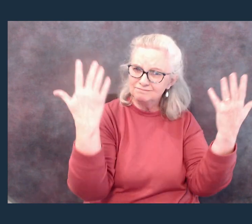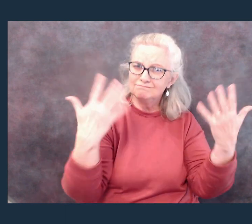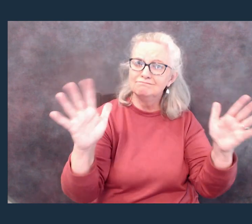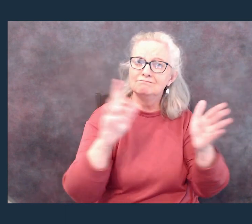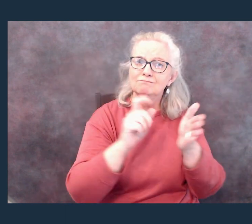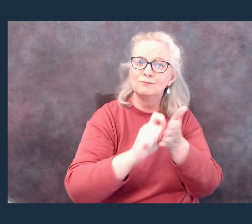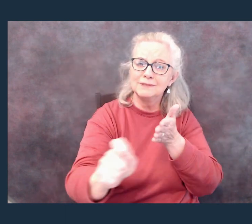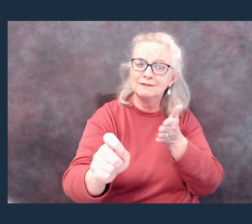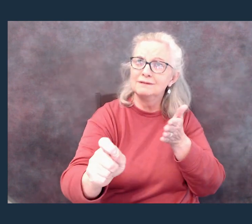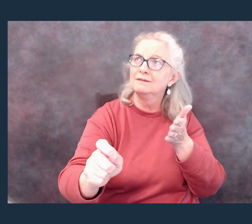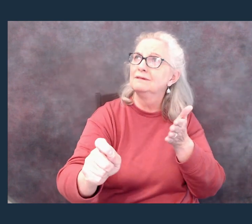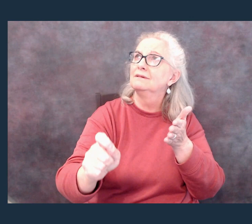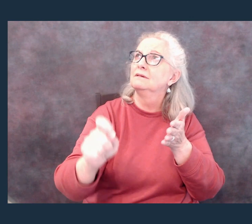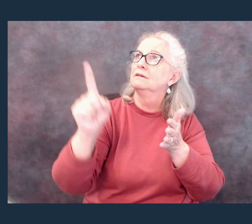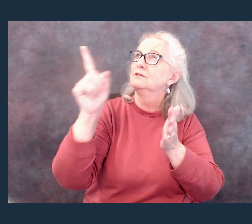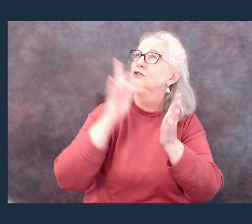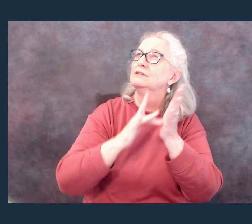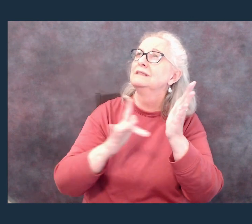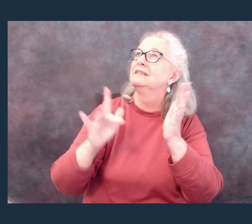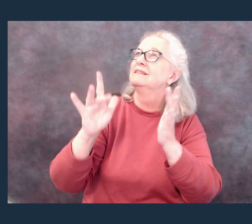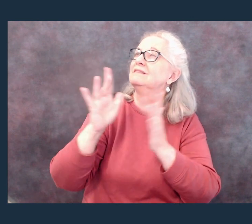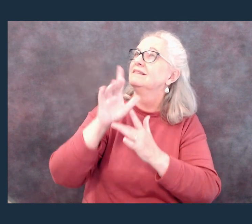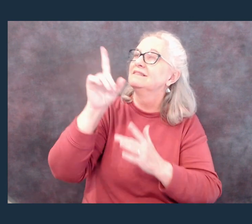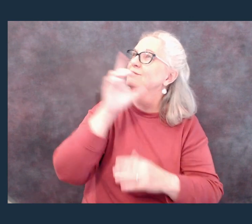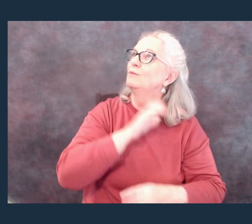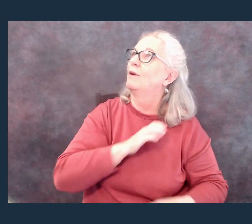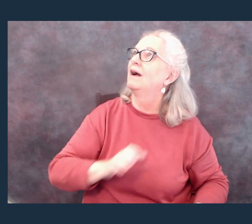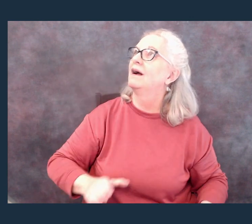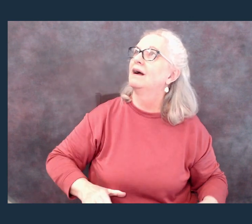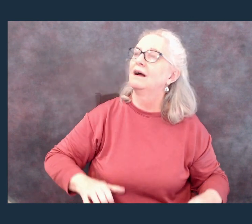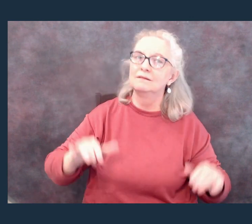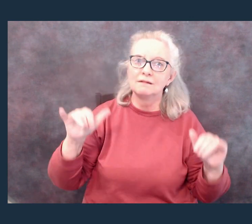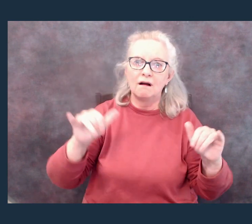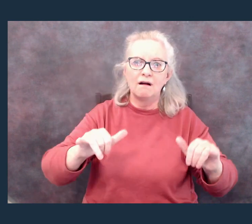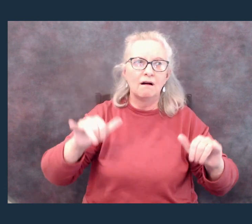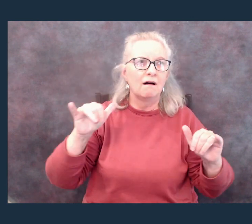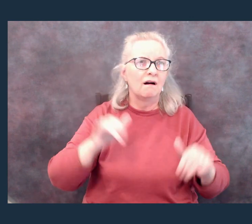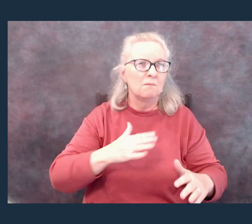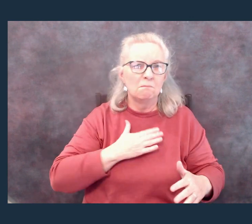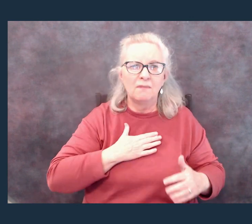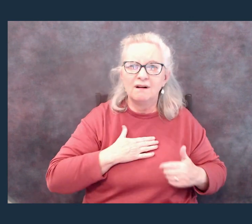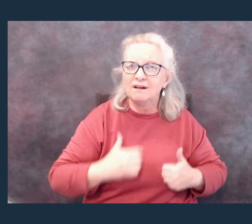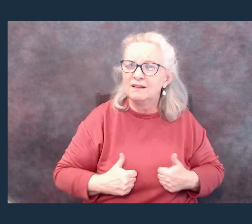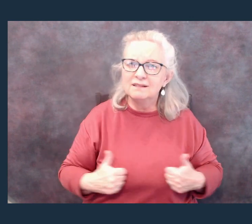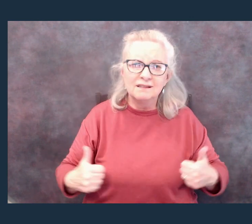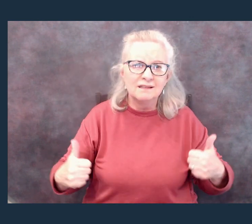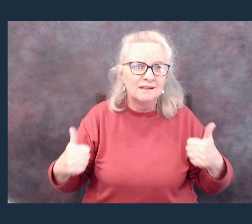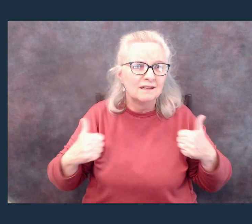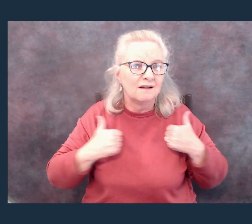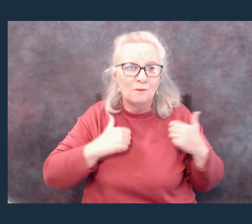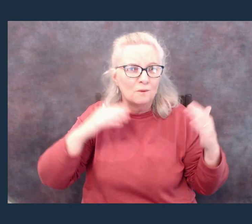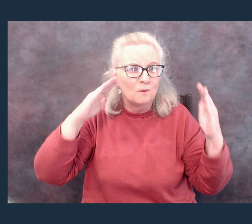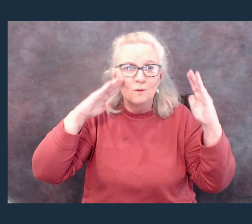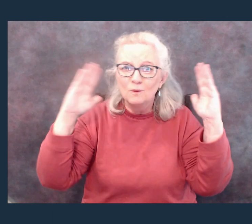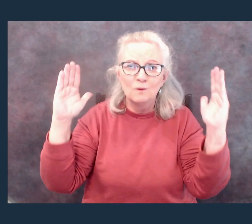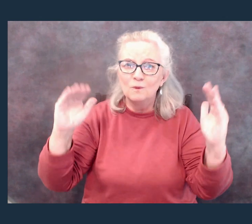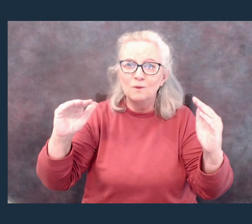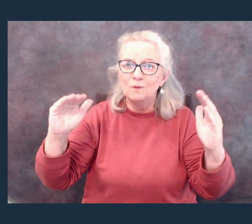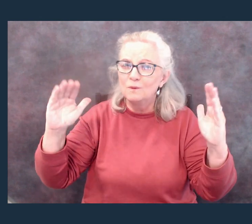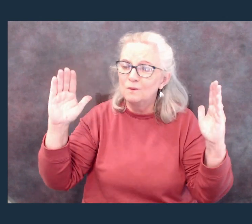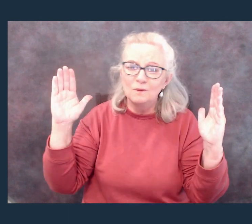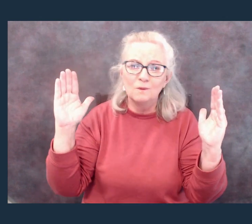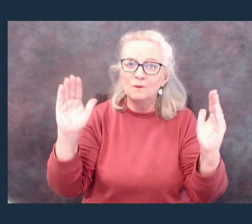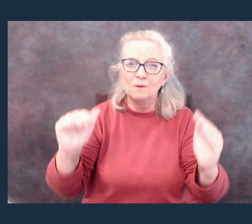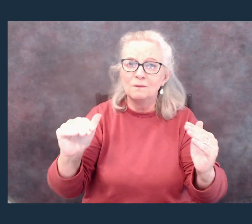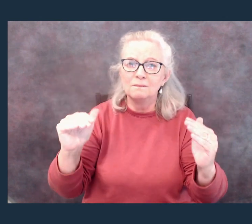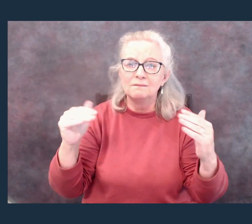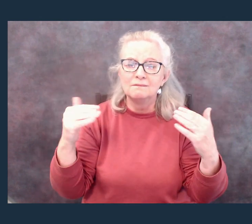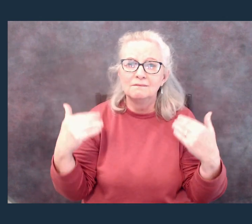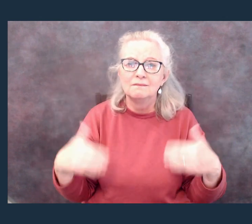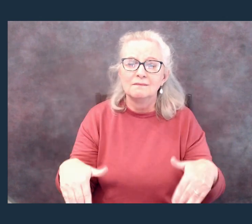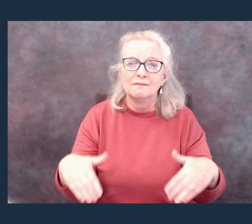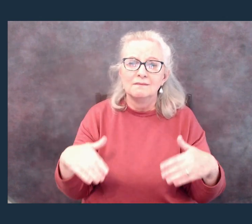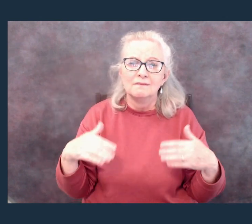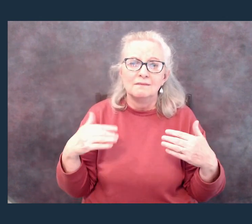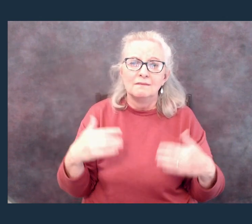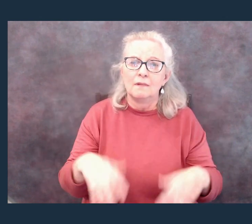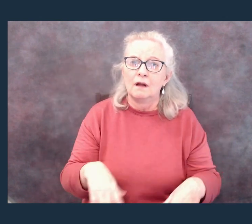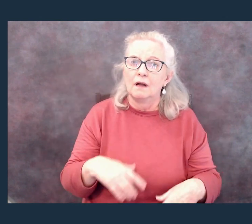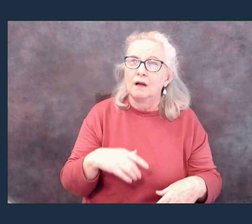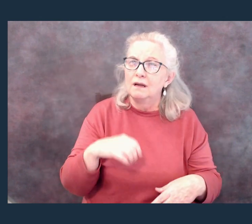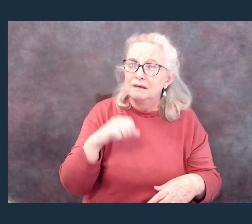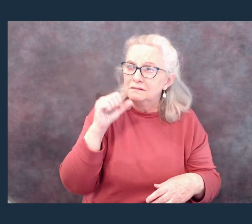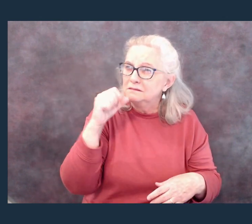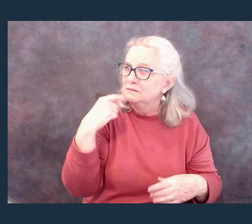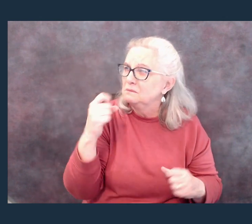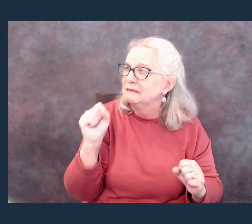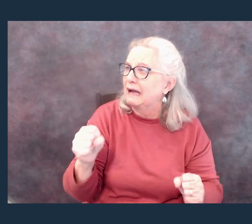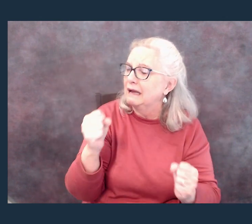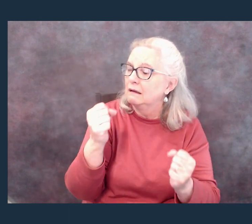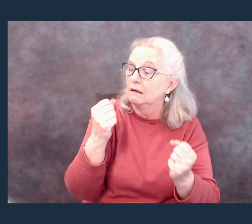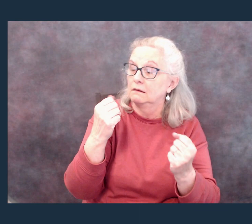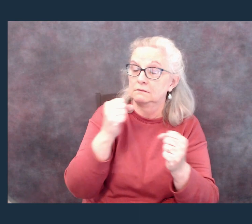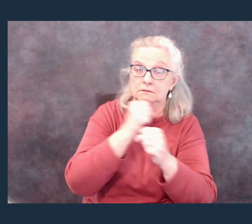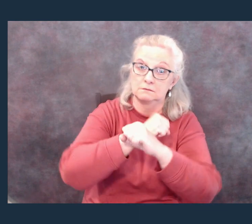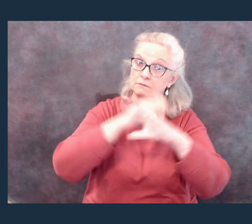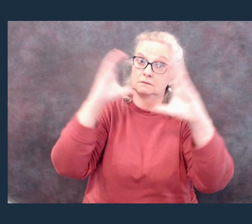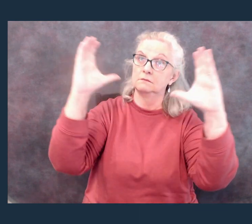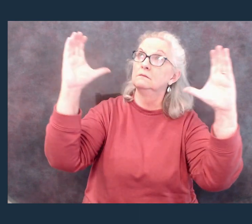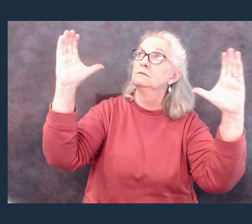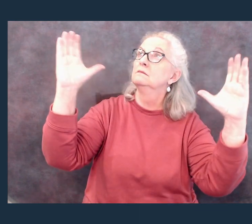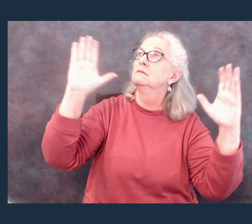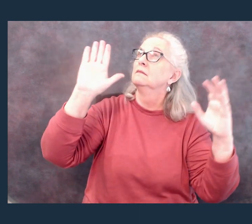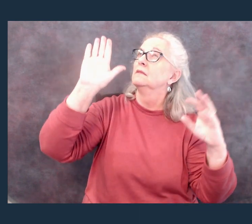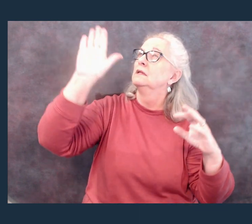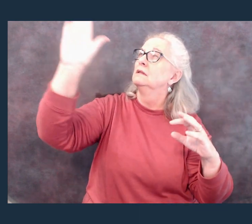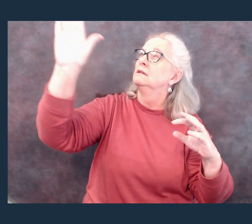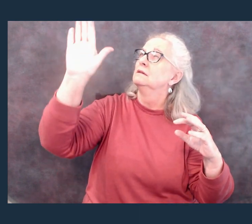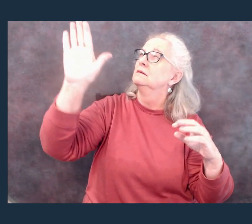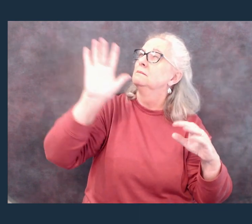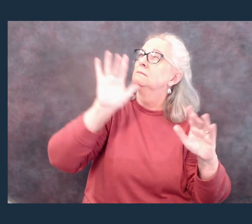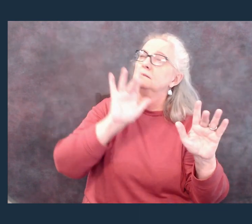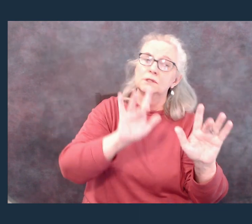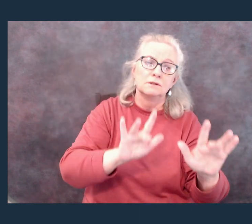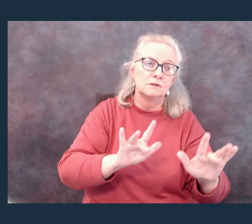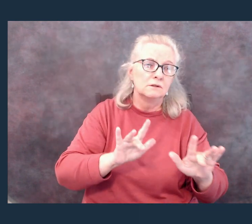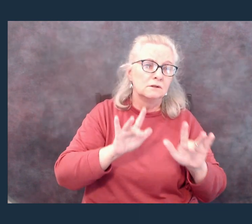Jesus Christ, my living hope Who could imagine so great a mercy?